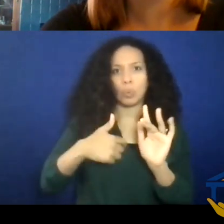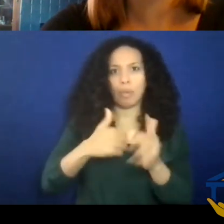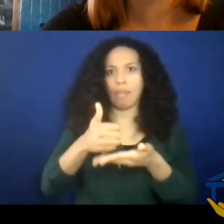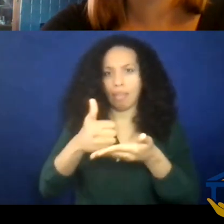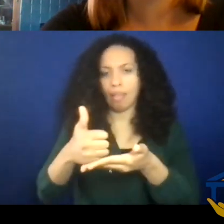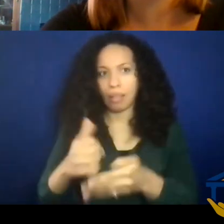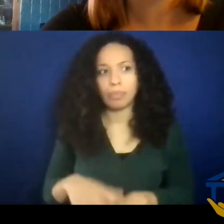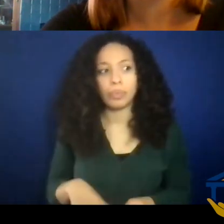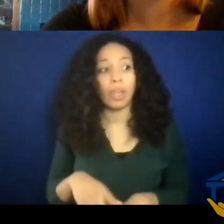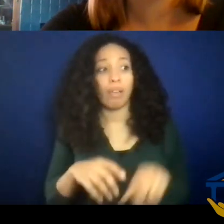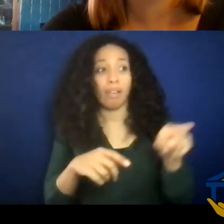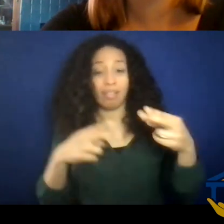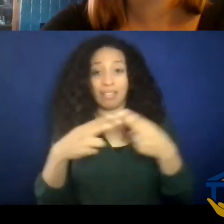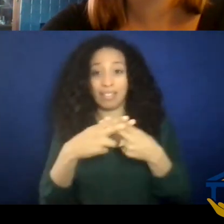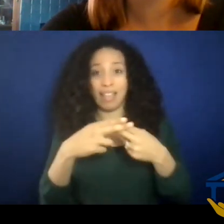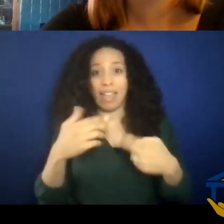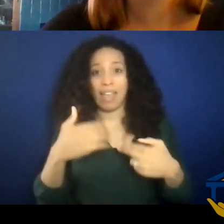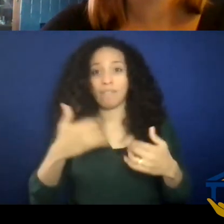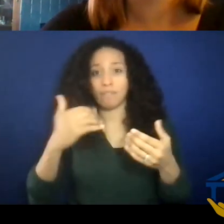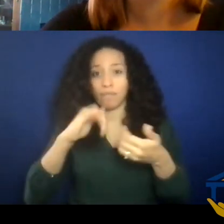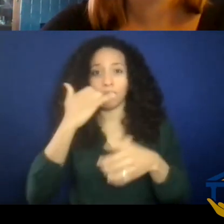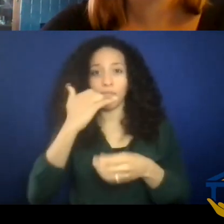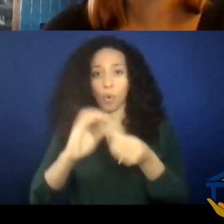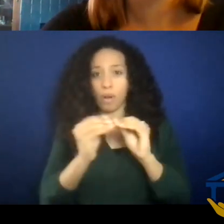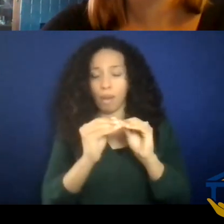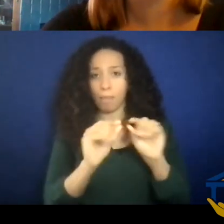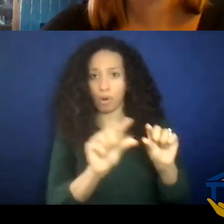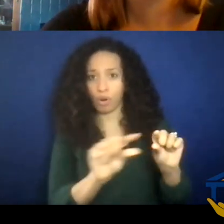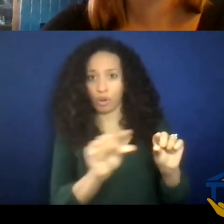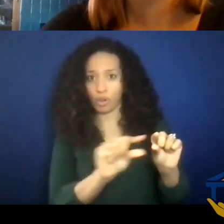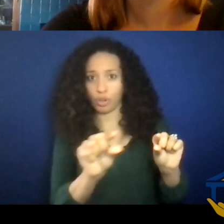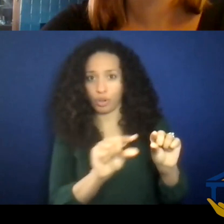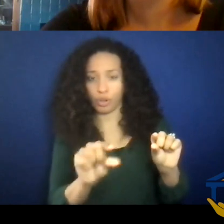so that you would all have it. That's our general intake number that anyone can call.